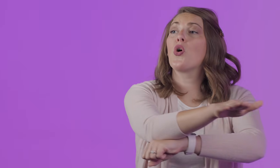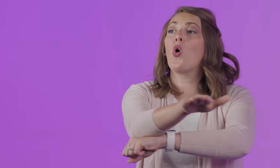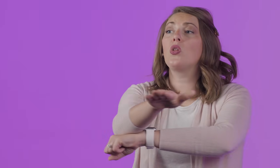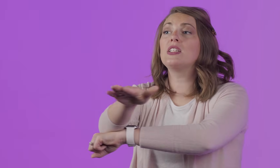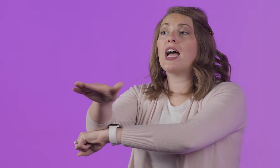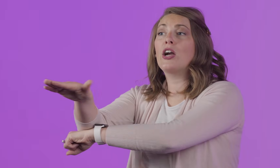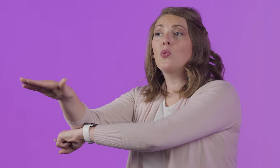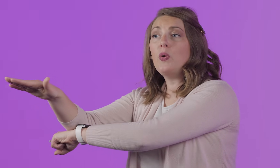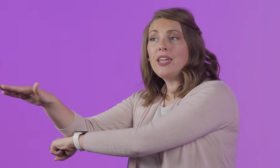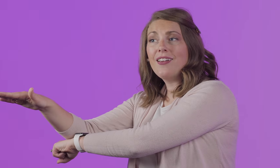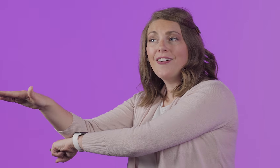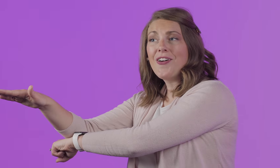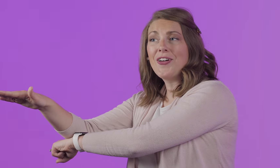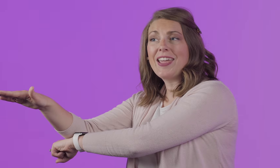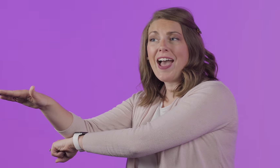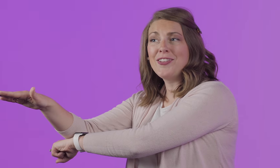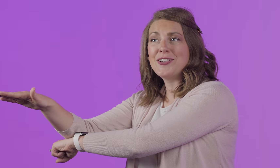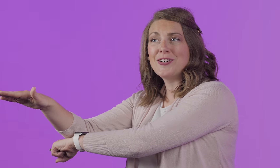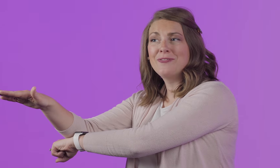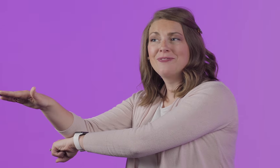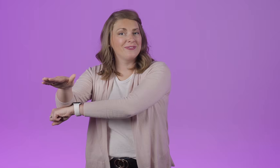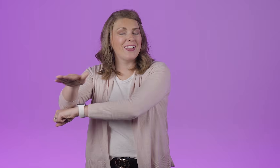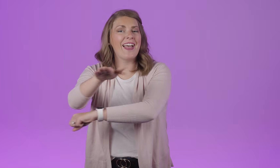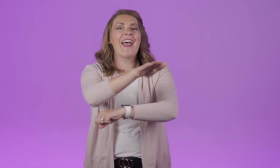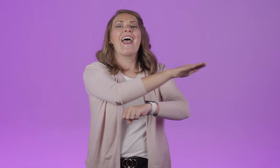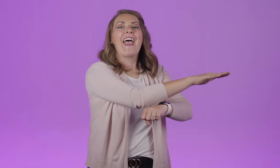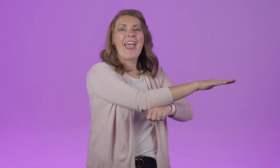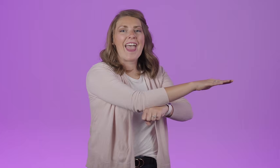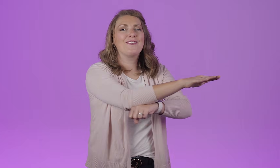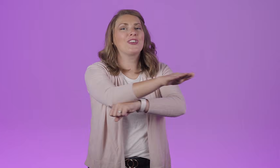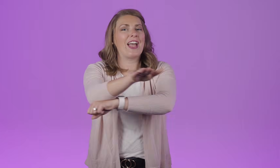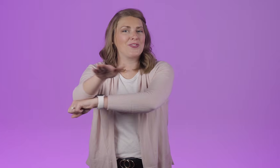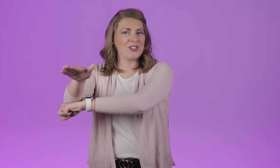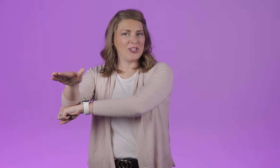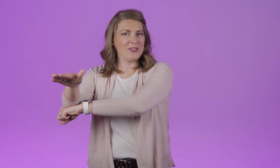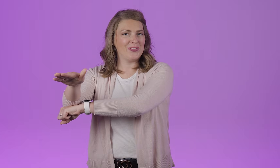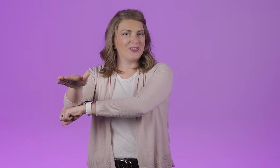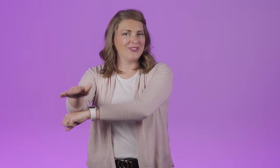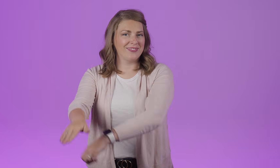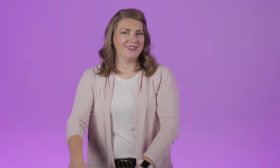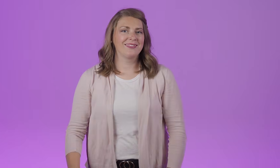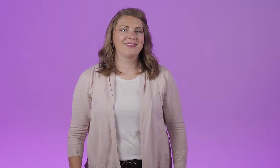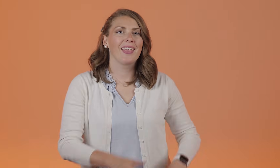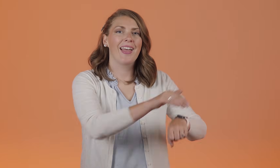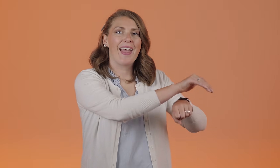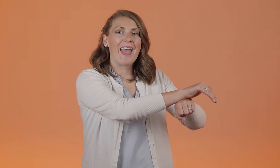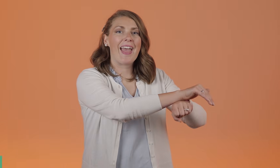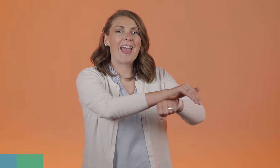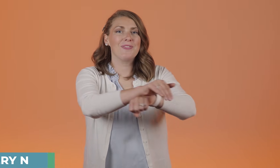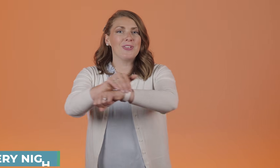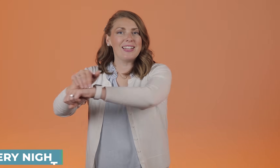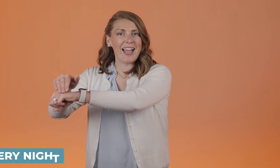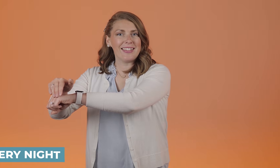the whole entire week on a calendar 'every afternoon.' 'Every night,